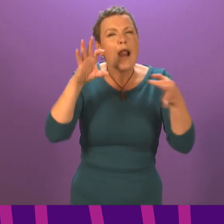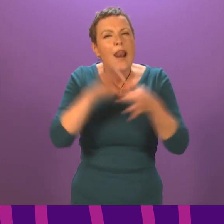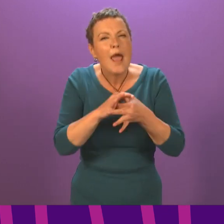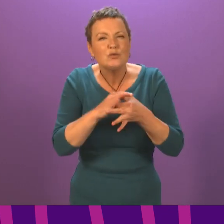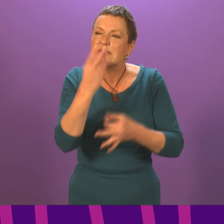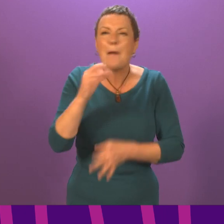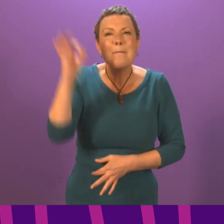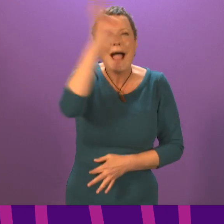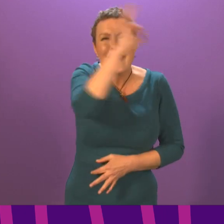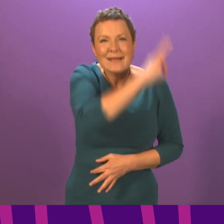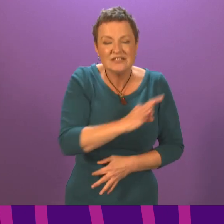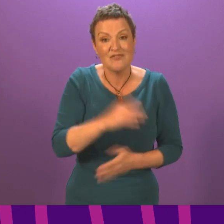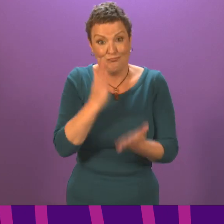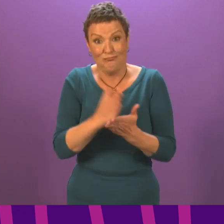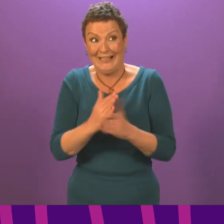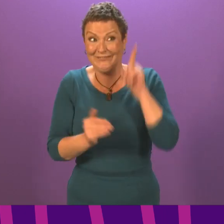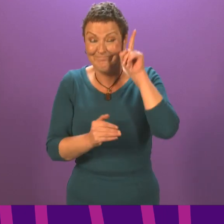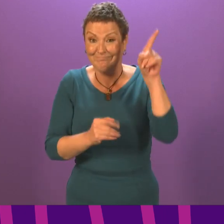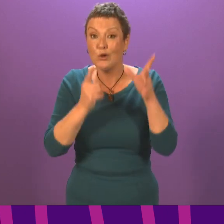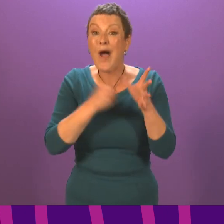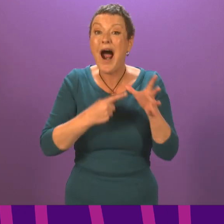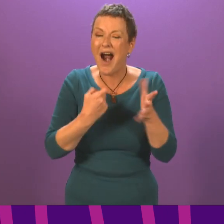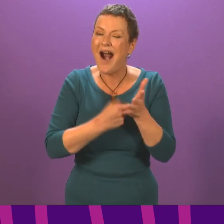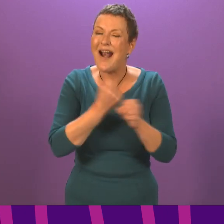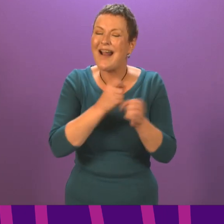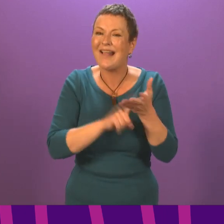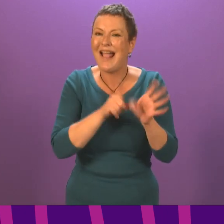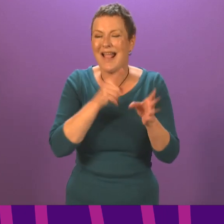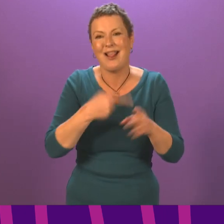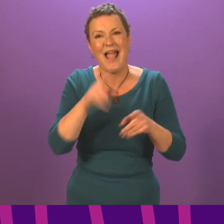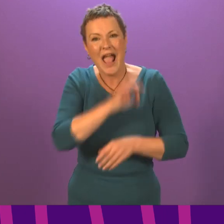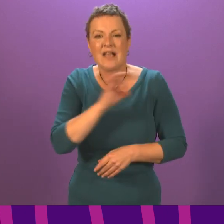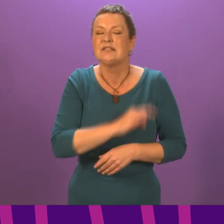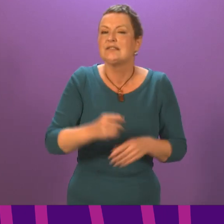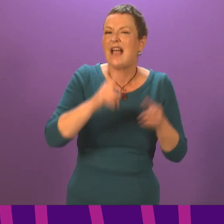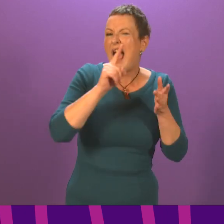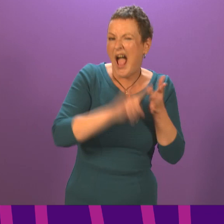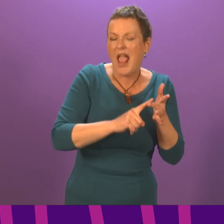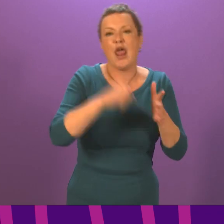in some other islands to the outer Argyll islands—Islay, Jura, Colonsay and Oronsay;